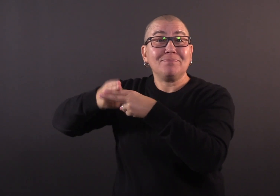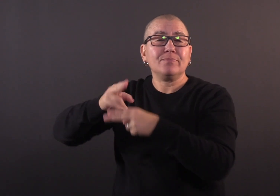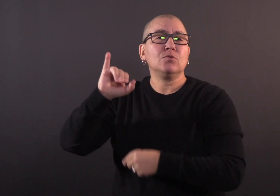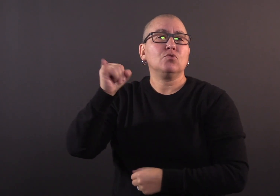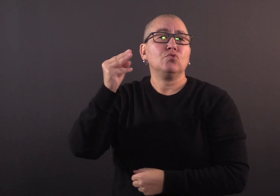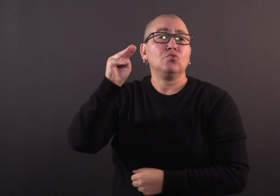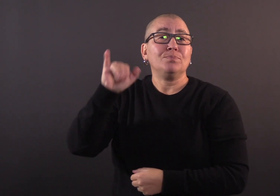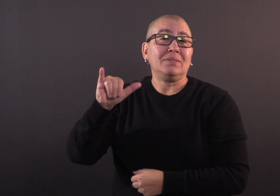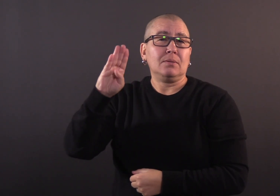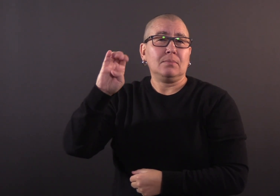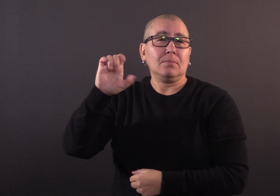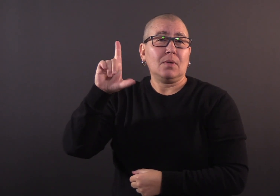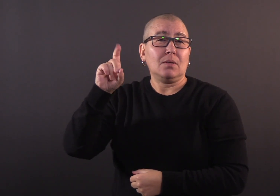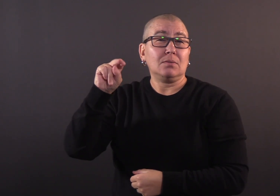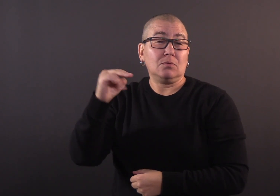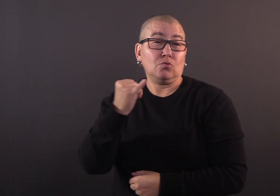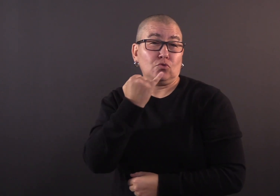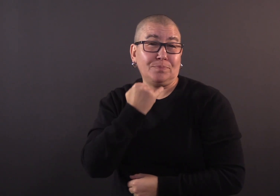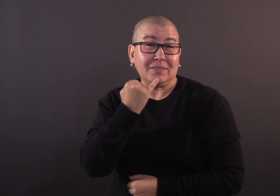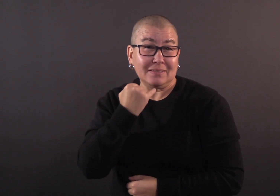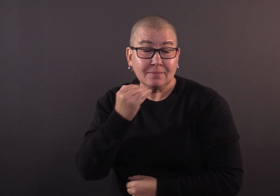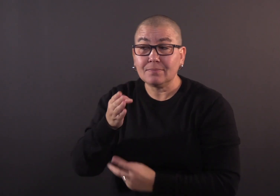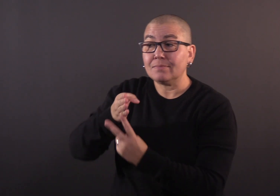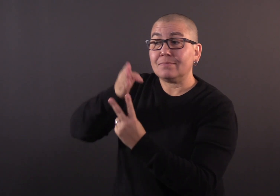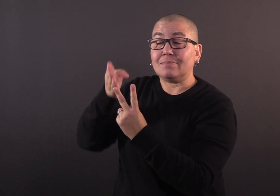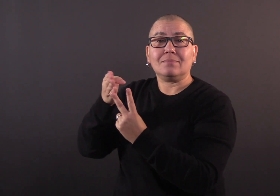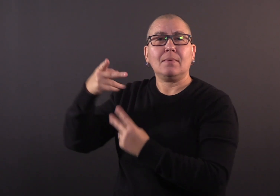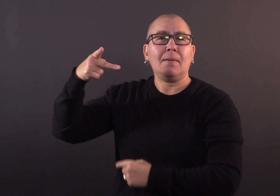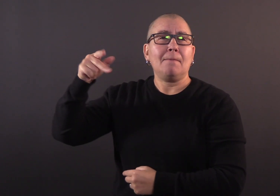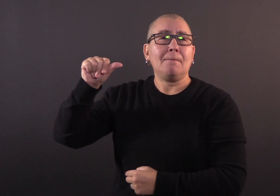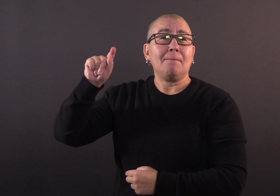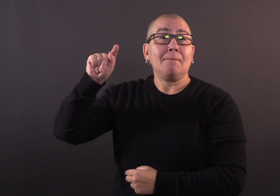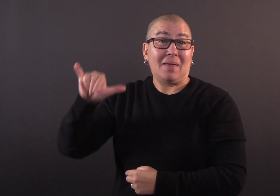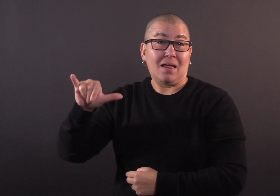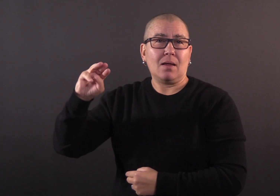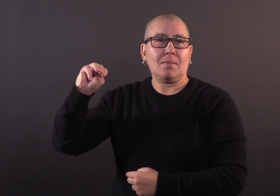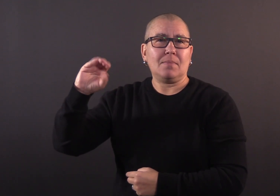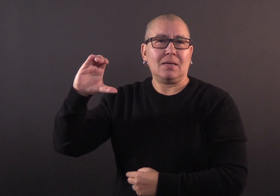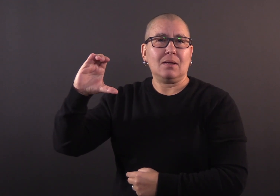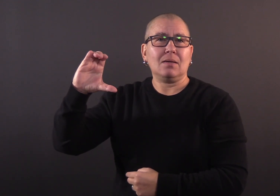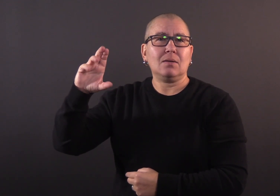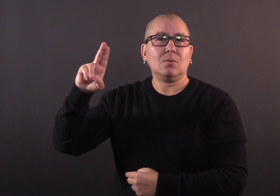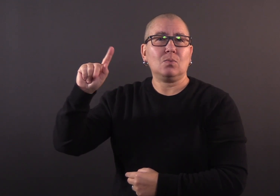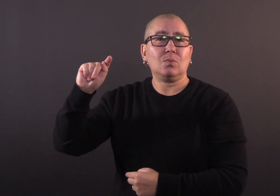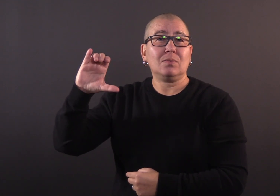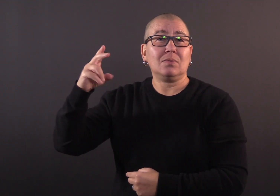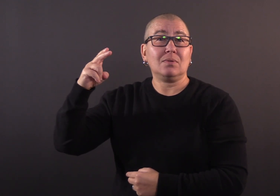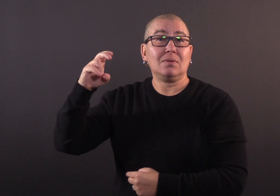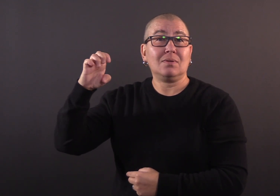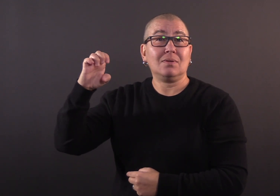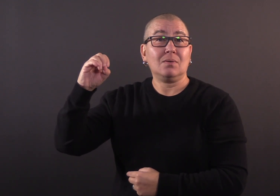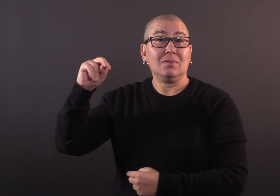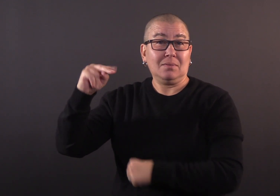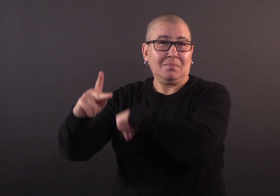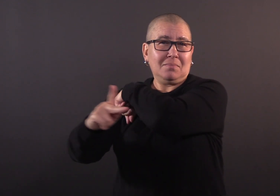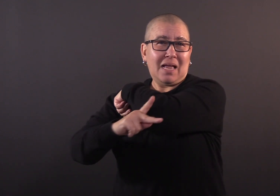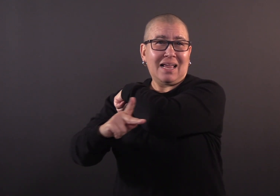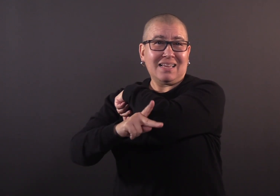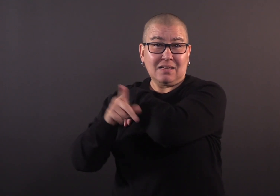KIS Minnesota is a partnership organization of two nationally known deaf and hearing interpreters